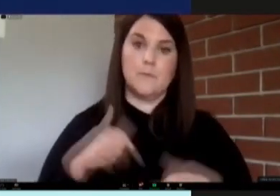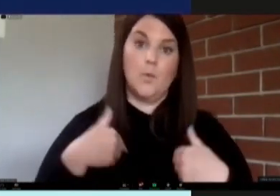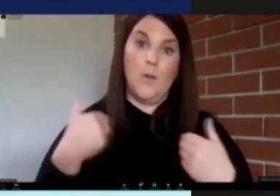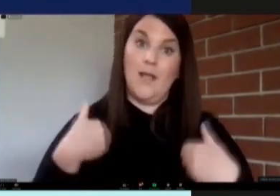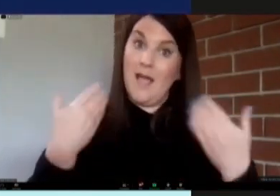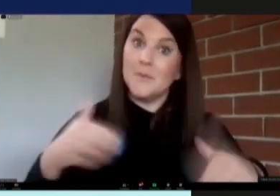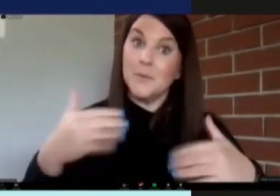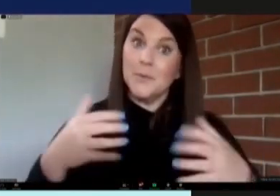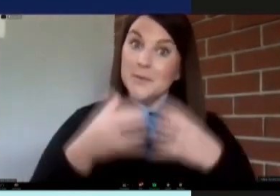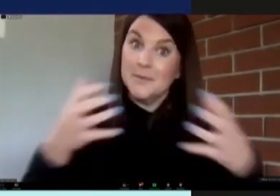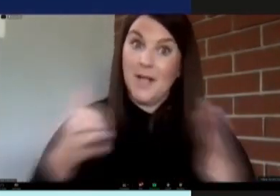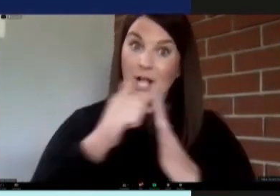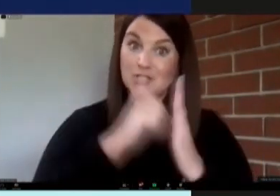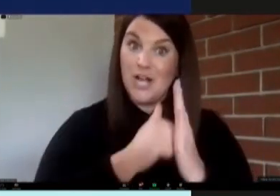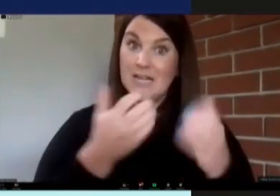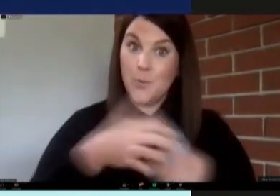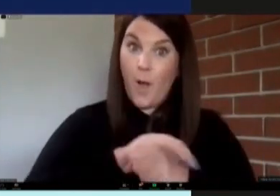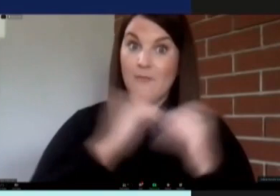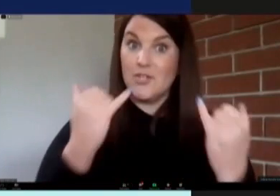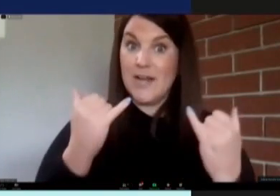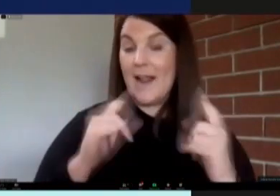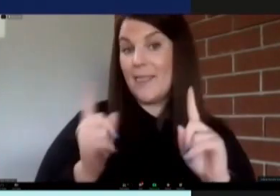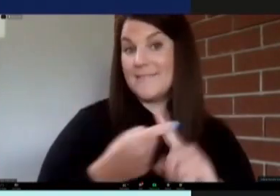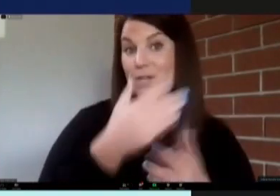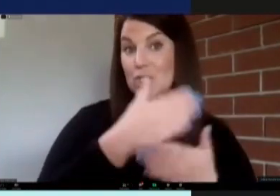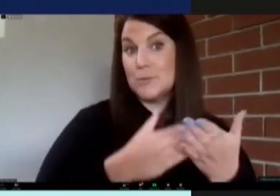So, in the first part of the meeting, we will hear from our invited guests.